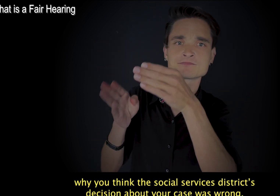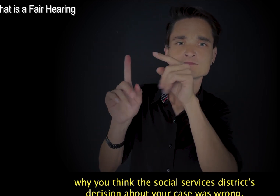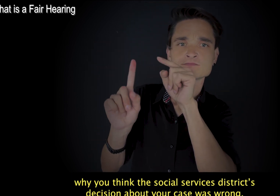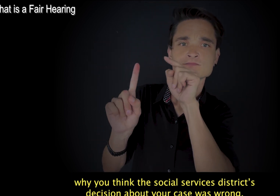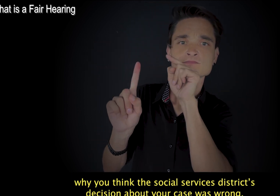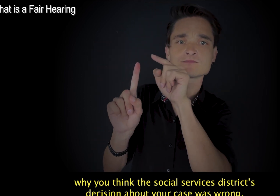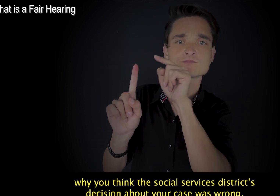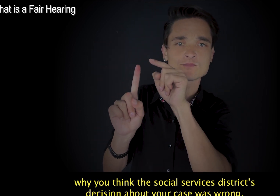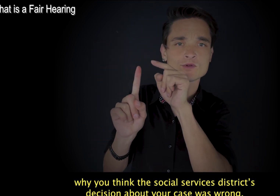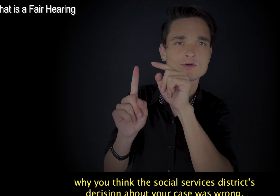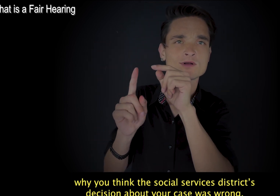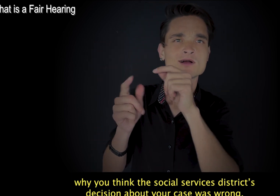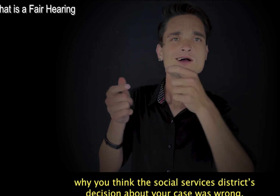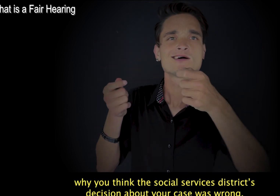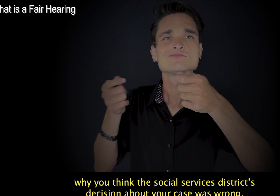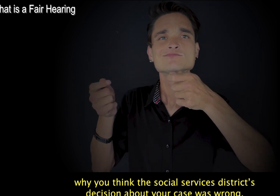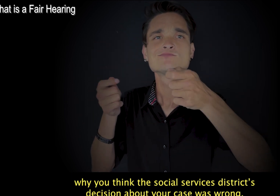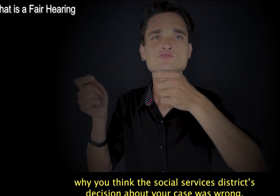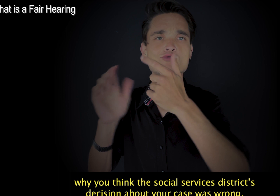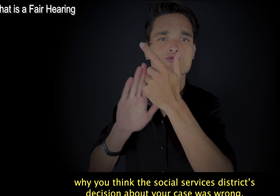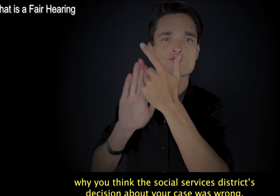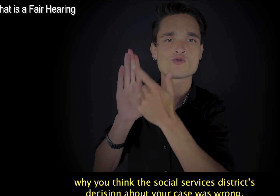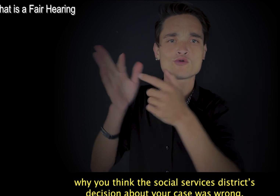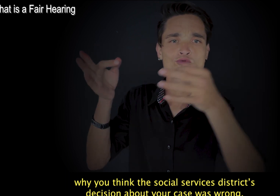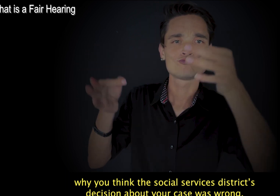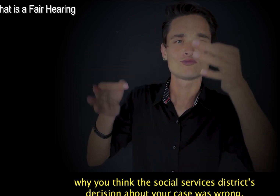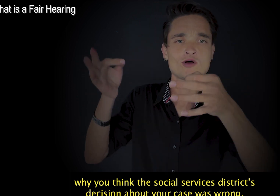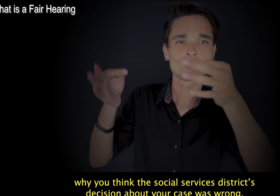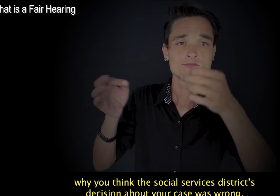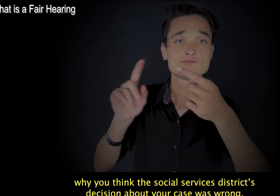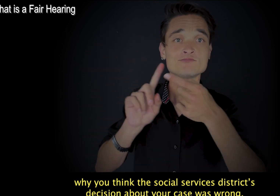why you think the social services district’s decision about your case was wrong.